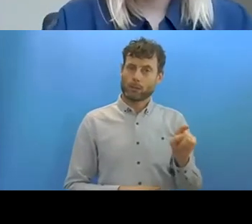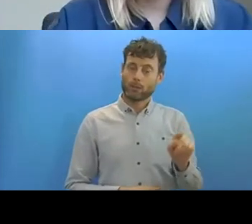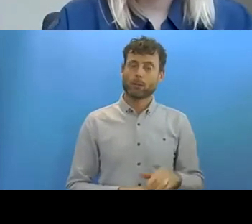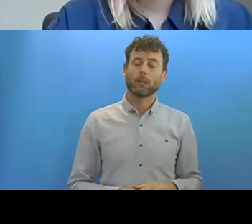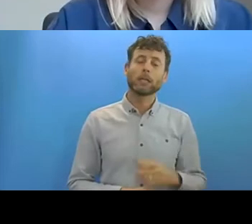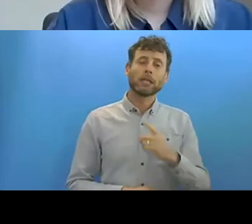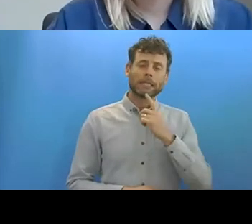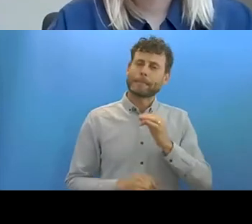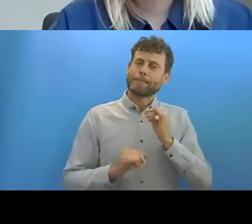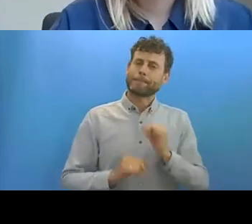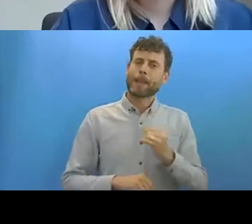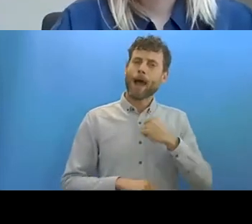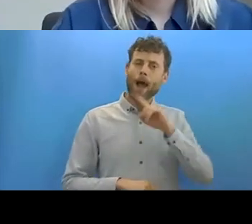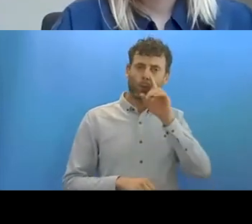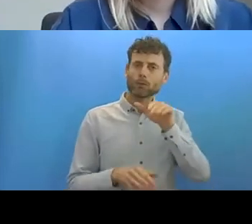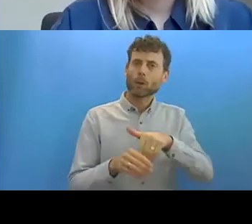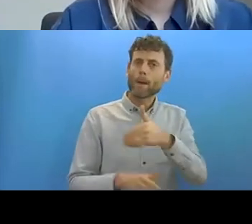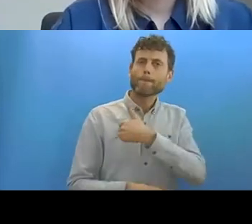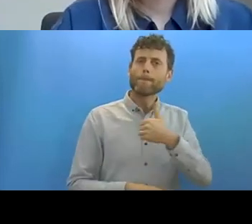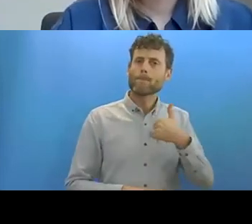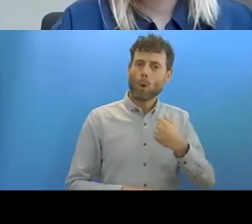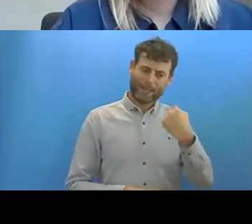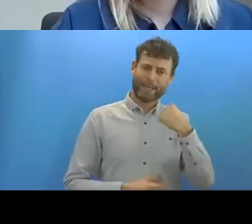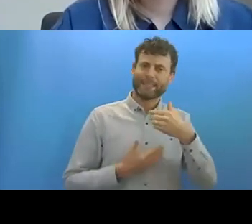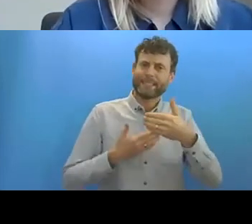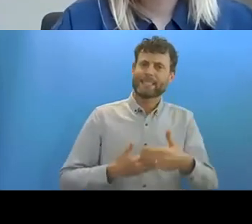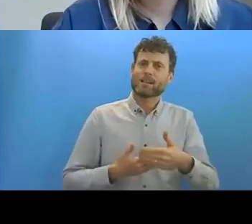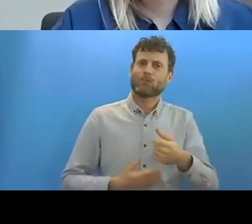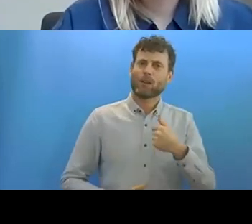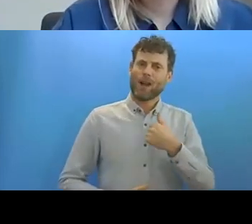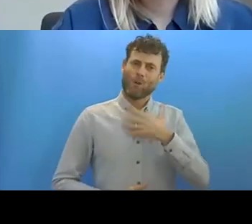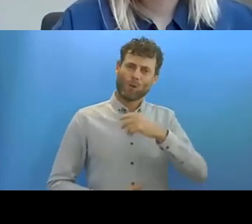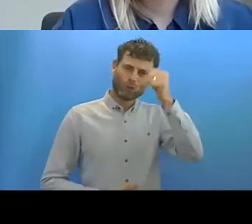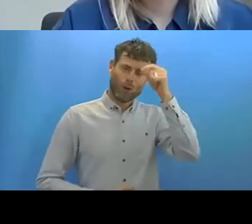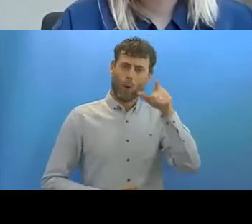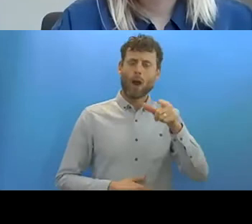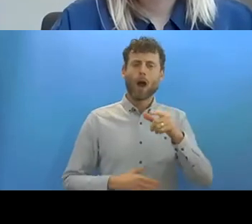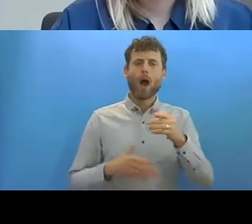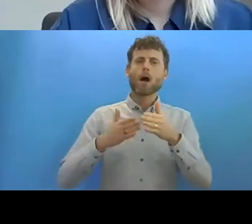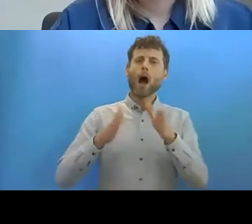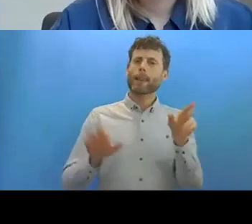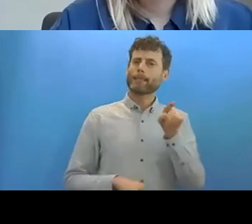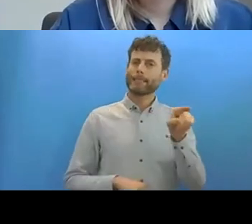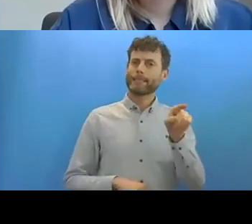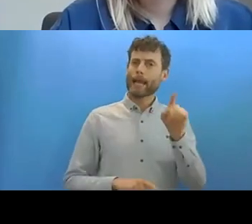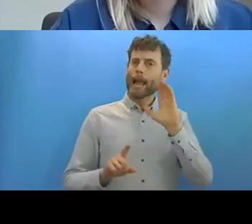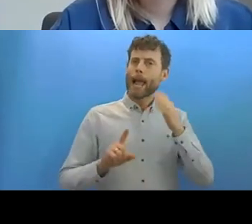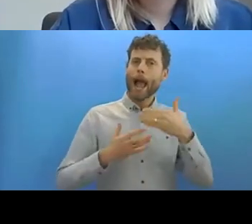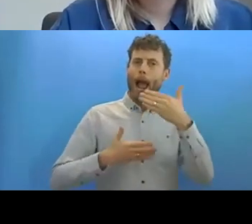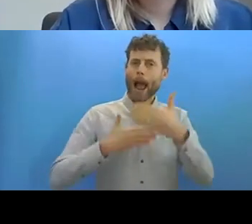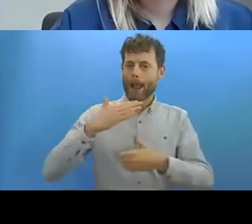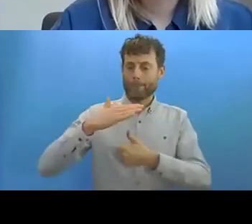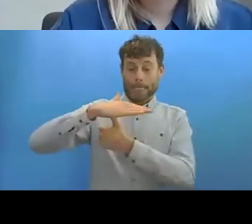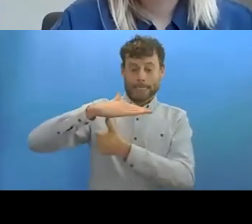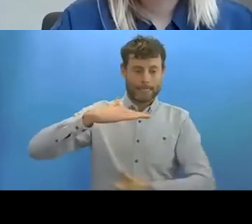send them our way. We've got one from an anonymous, who is just saying: I wasn't able to attend the morning session, so I'm curious to understand more about what it means that